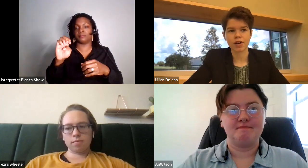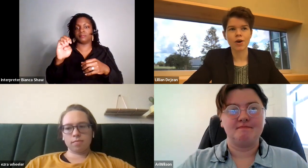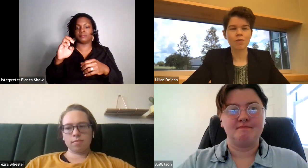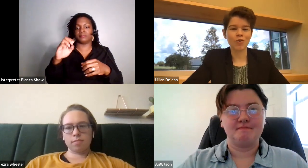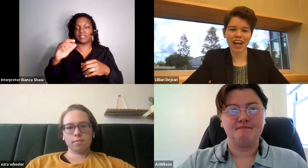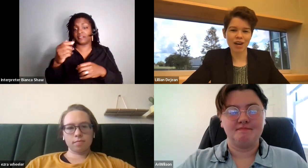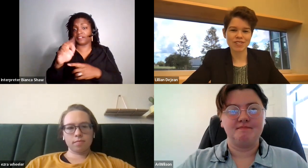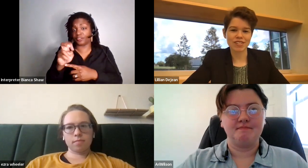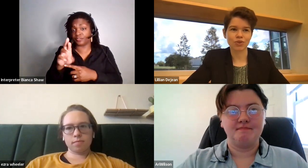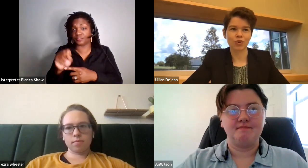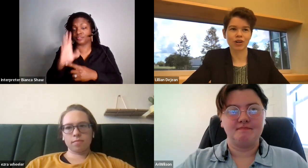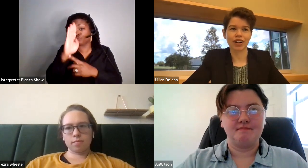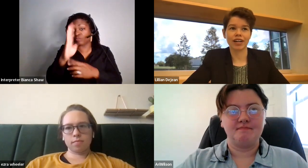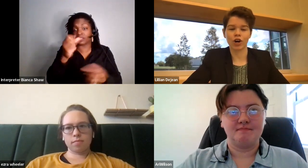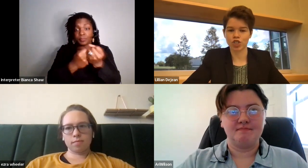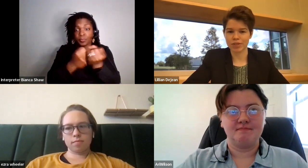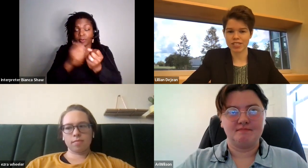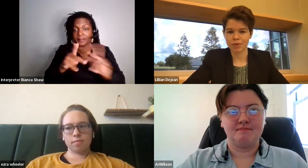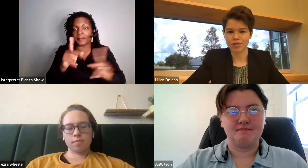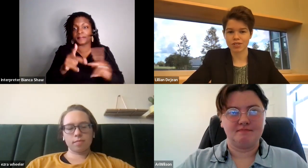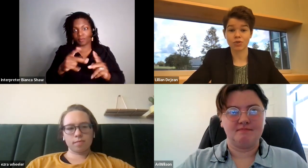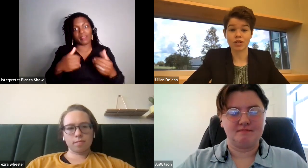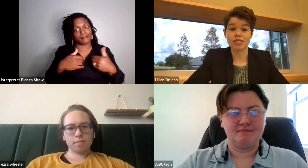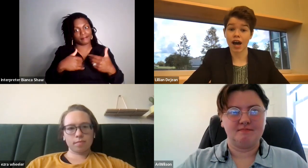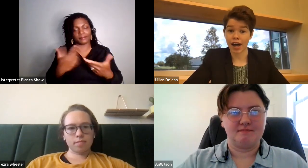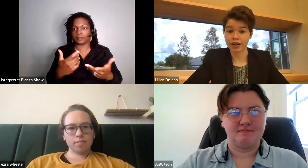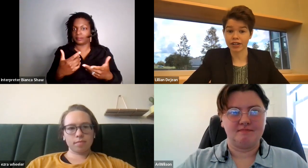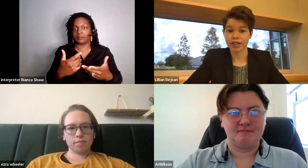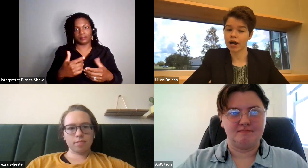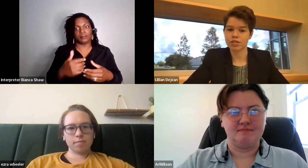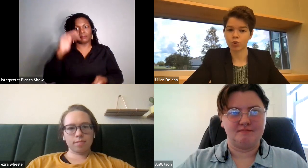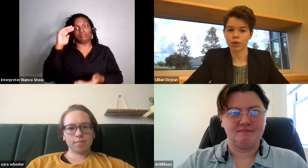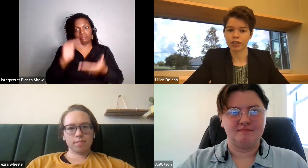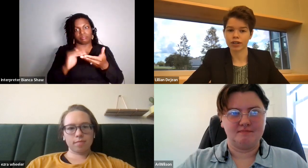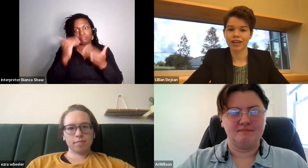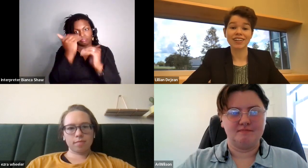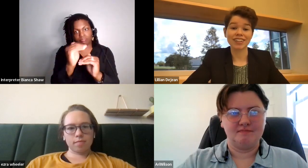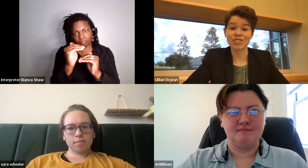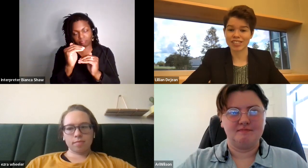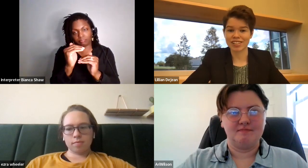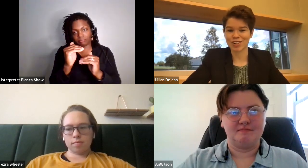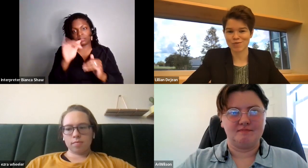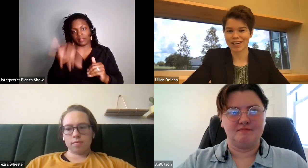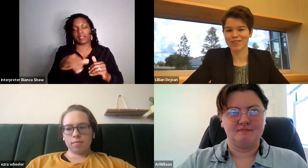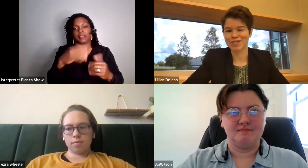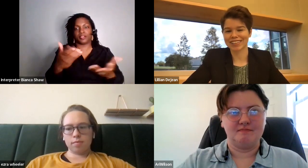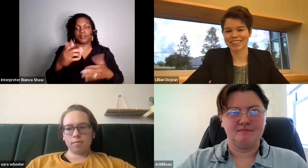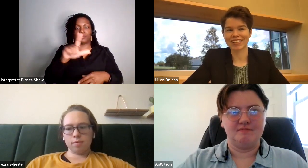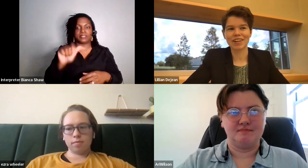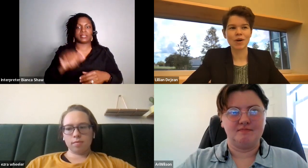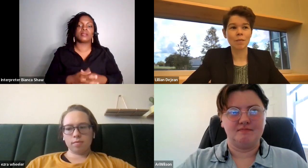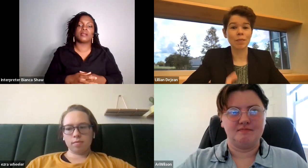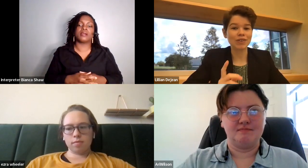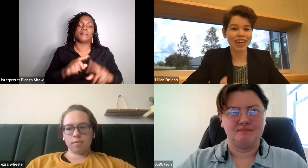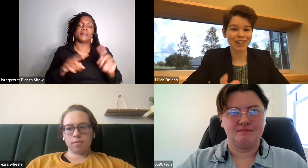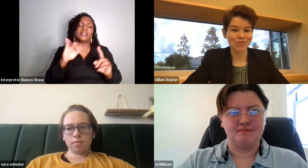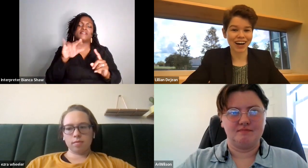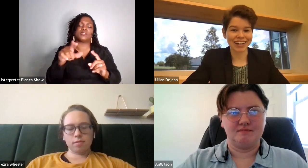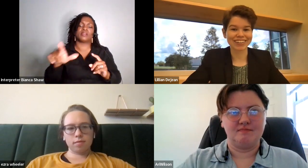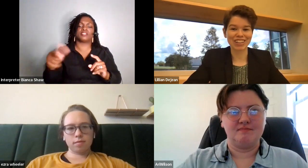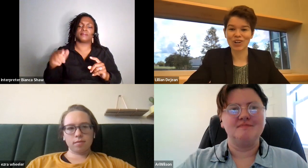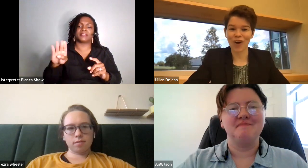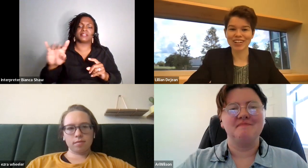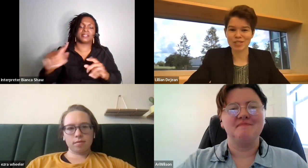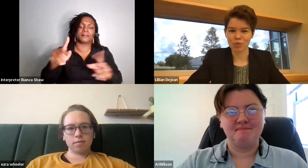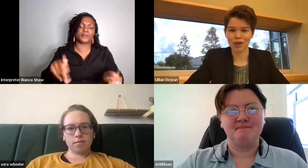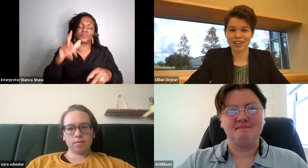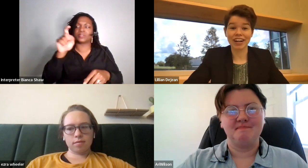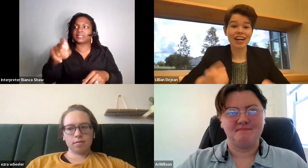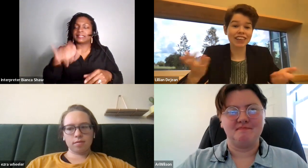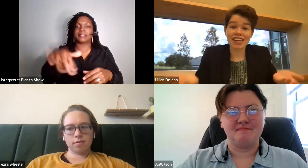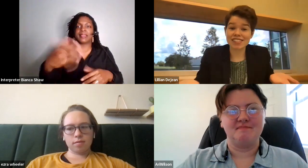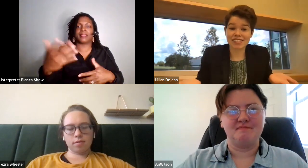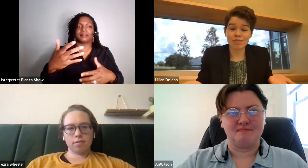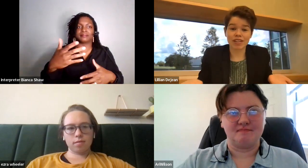But what happens if you're an LGBT person who needs to hire a direct support worker needs your is in your respective, but you can't find a good quality support worker that is accepting your understanding of an